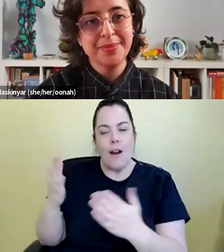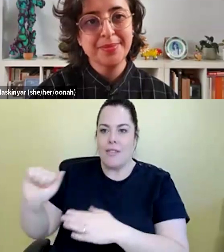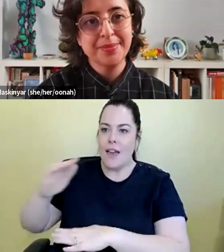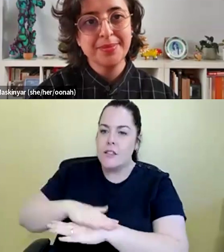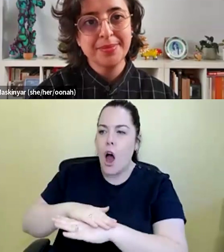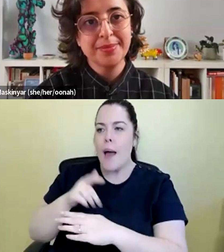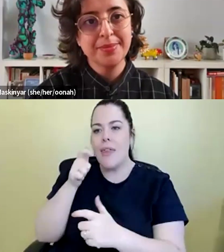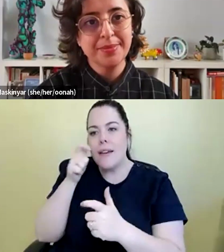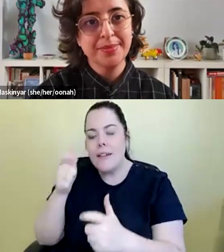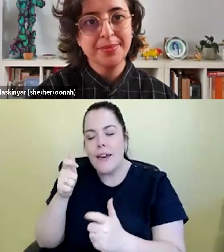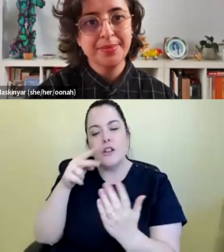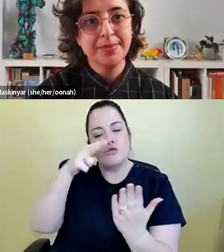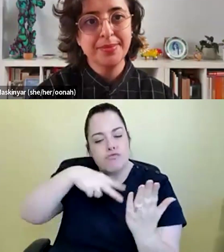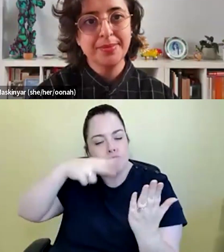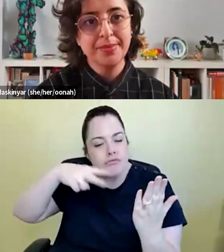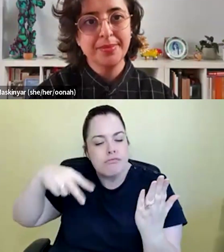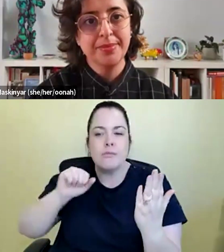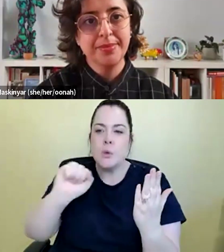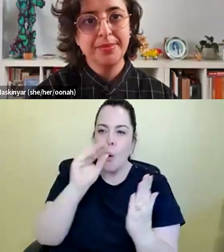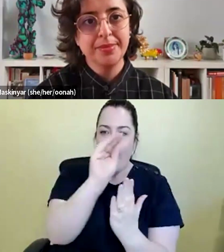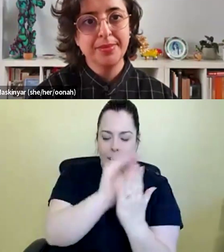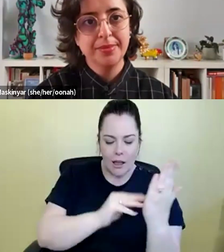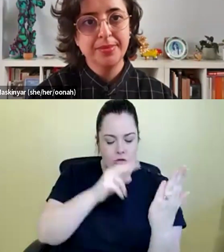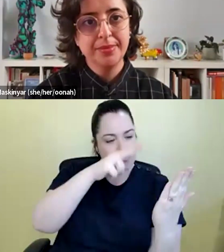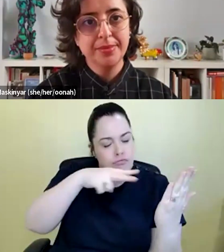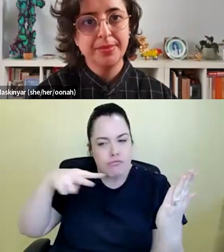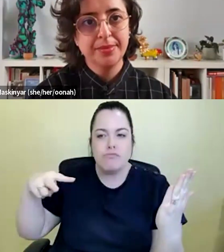Yes. We are reading the time and work you put in to the application. We have had great